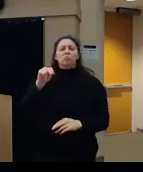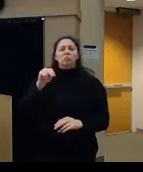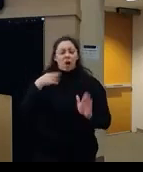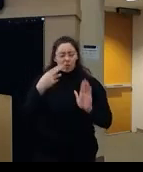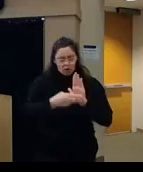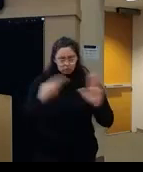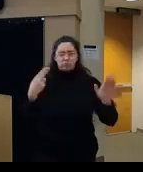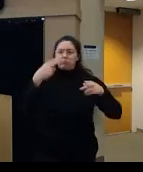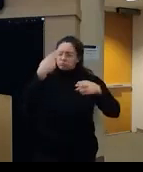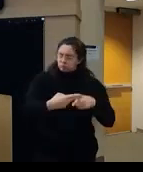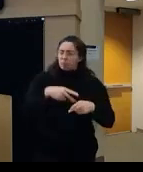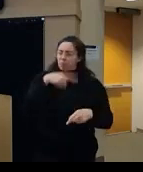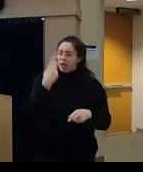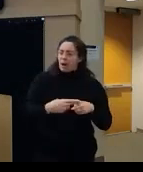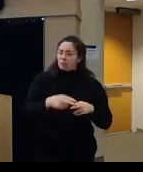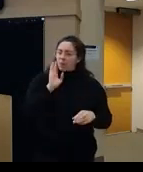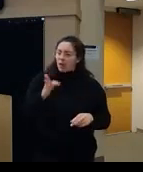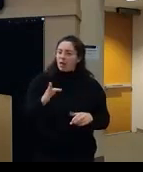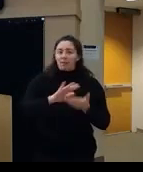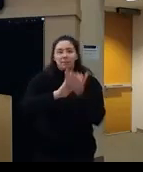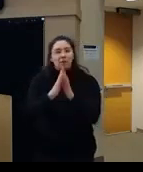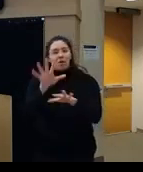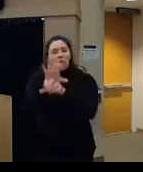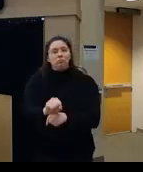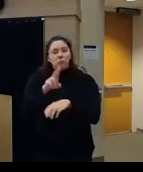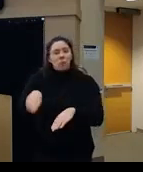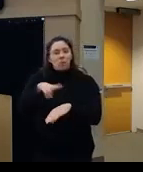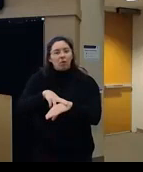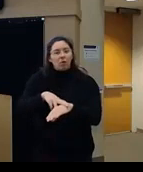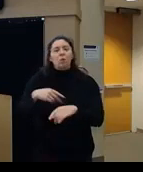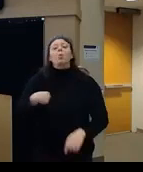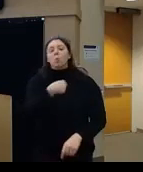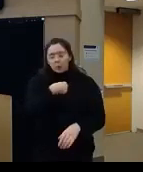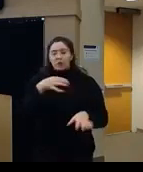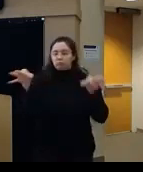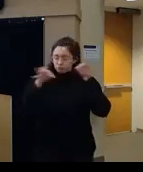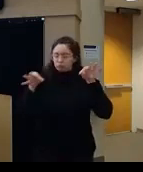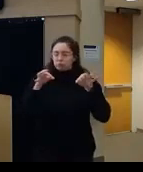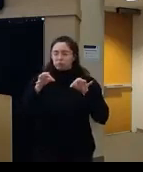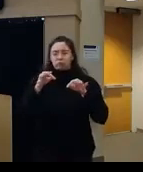black names at some point that becomes an all we've defined that reality as opposed to letting